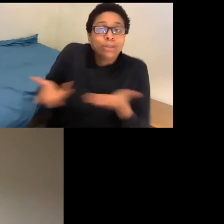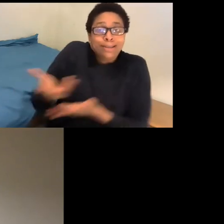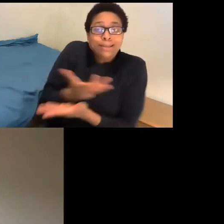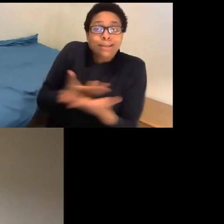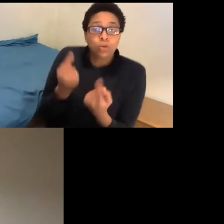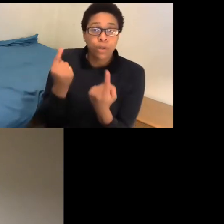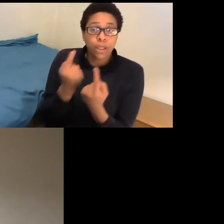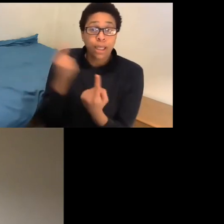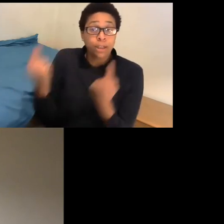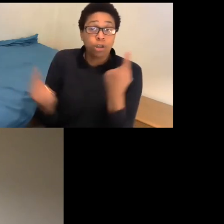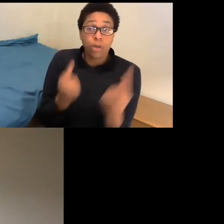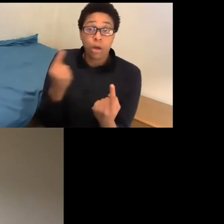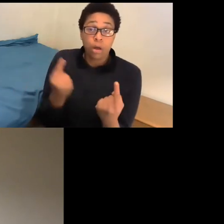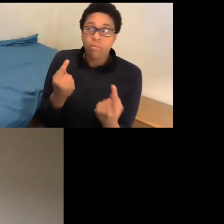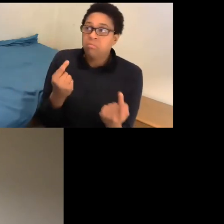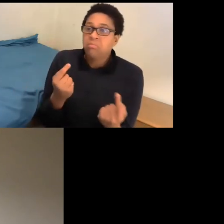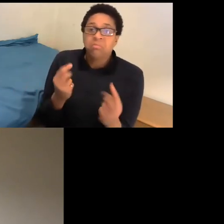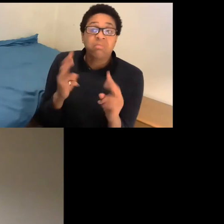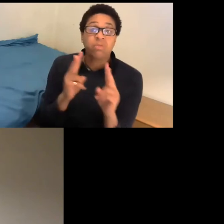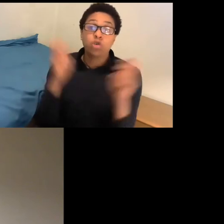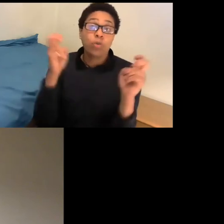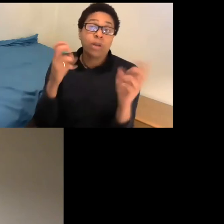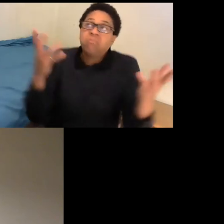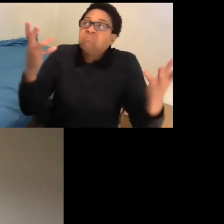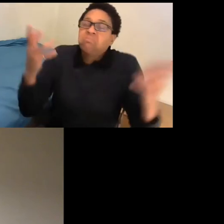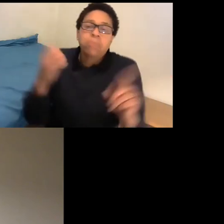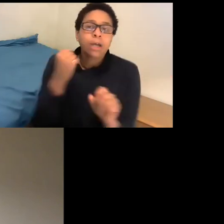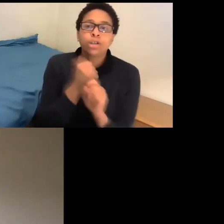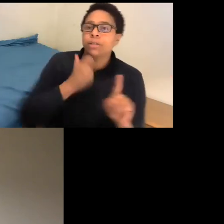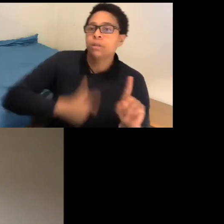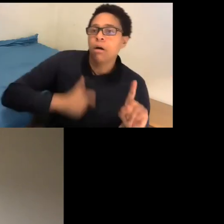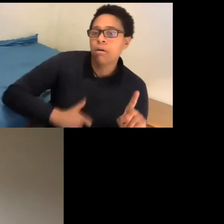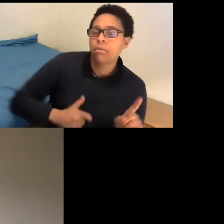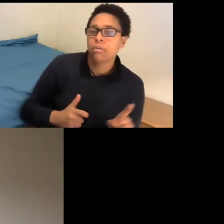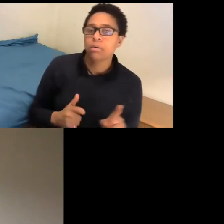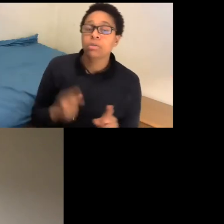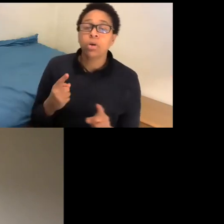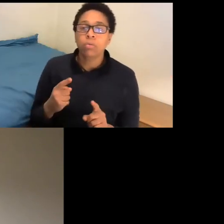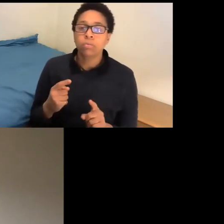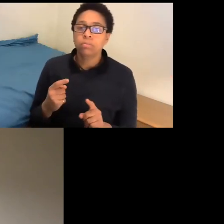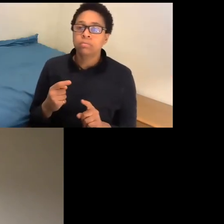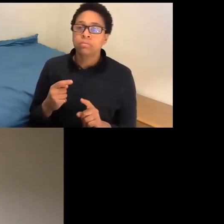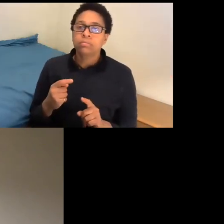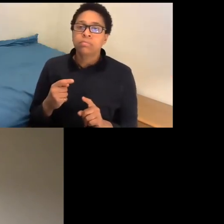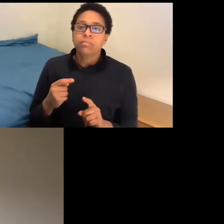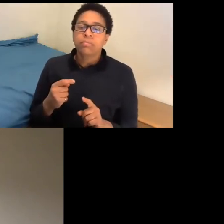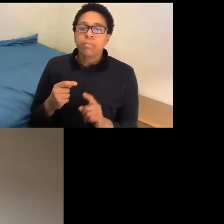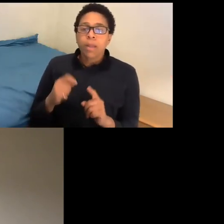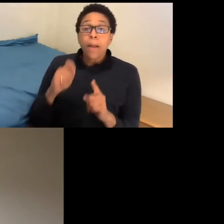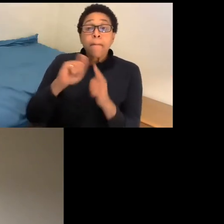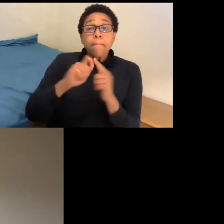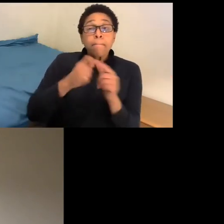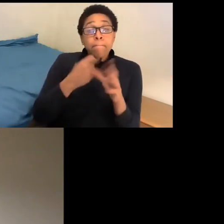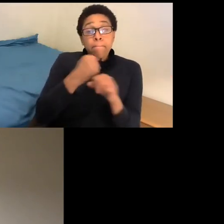and sexuality, for example. So I can give the example of conservative Christians and pagans who I meet in my work,